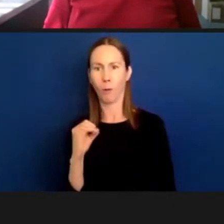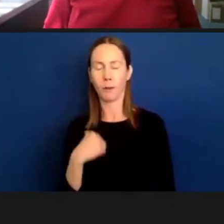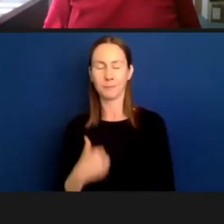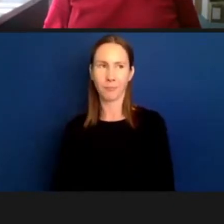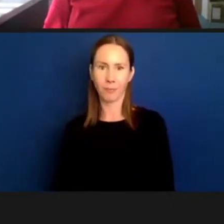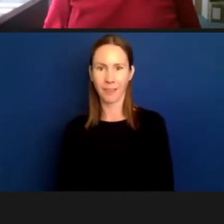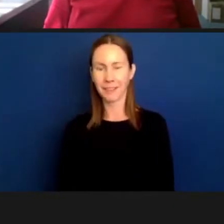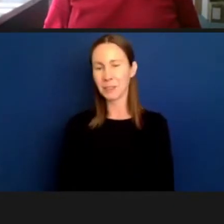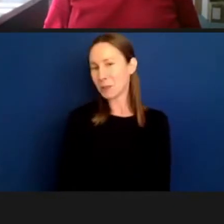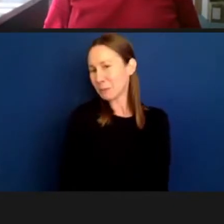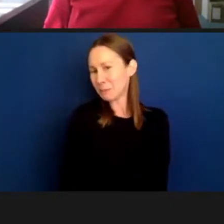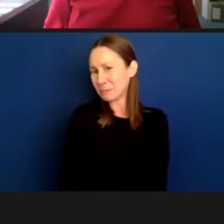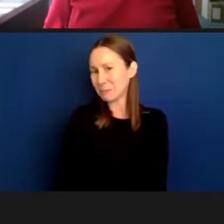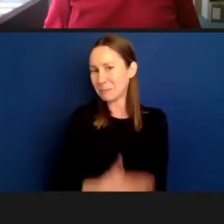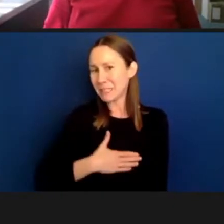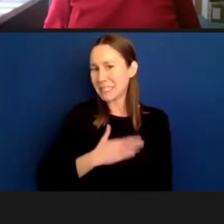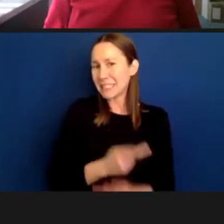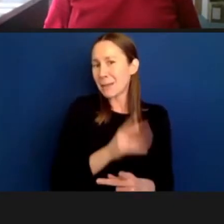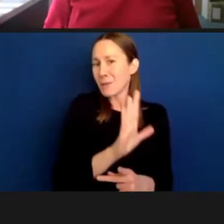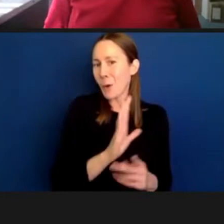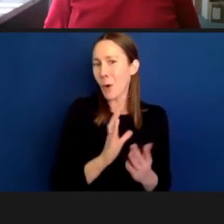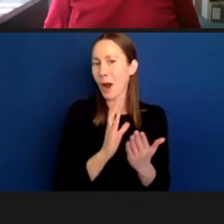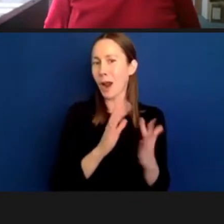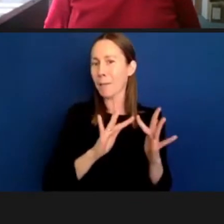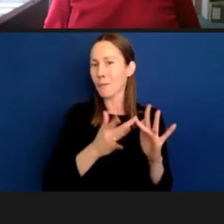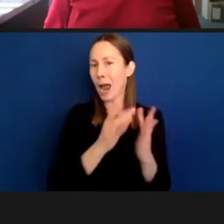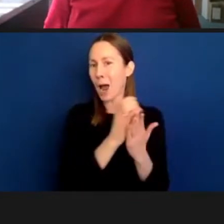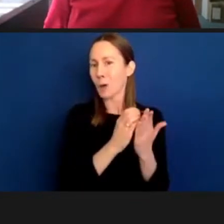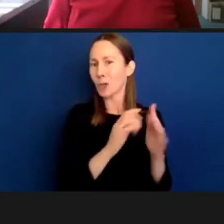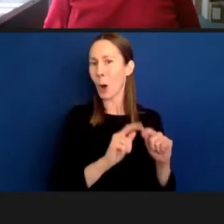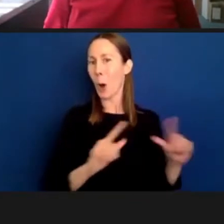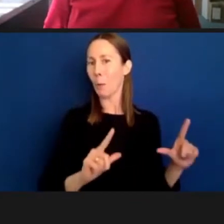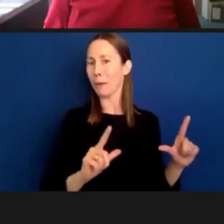So just, you know, keep your browser windows open. Yes, thank you so much.